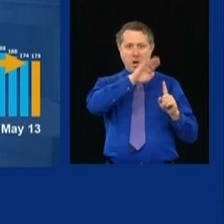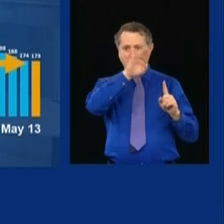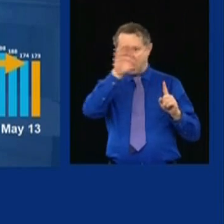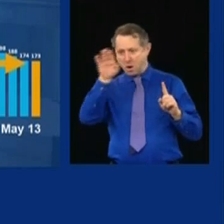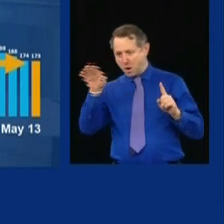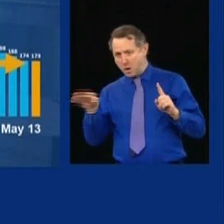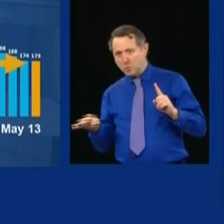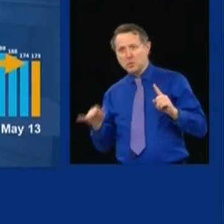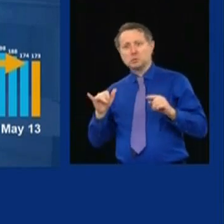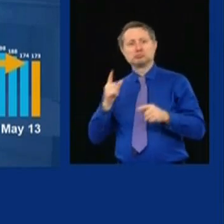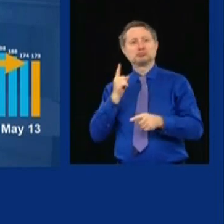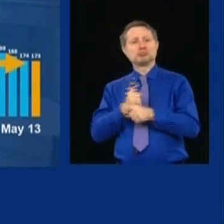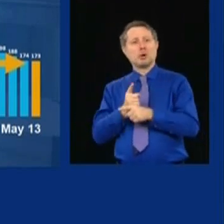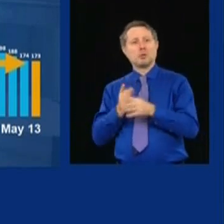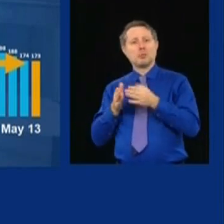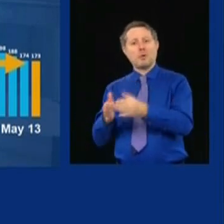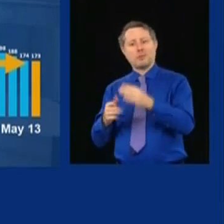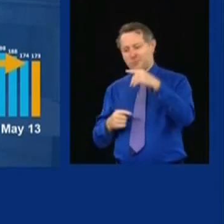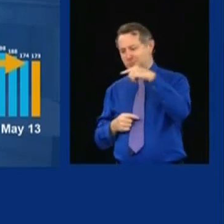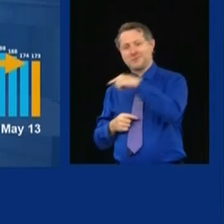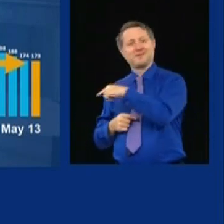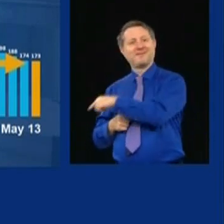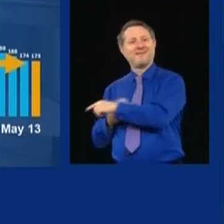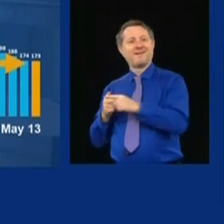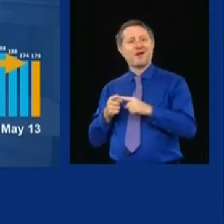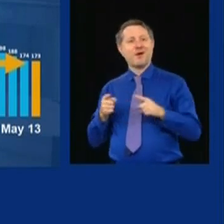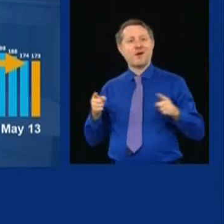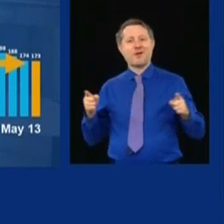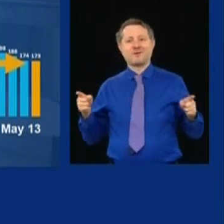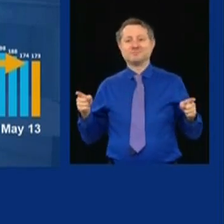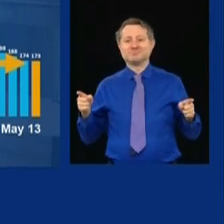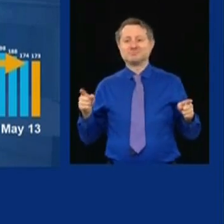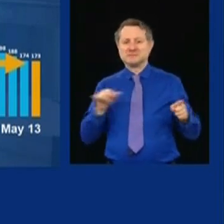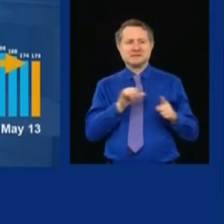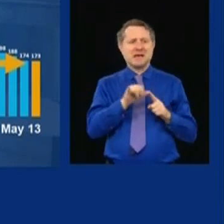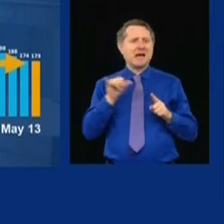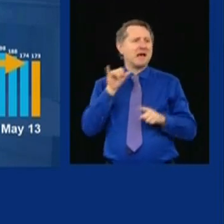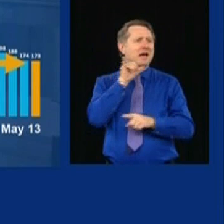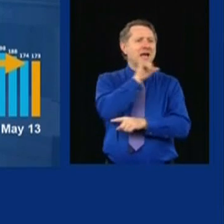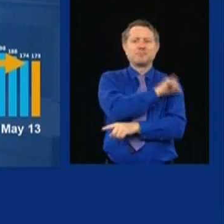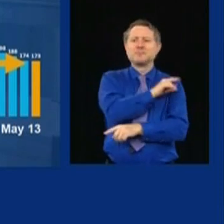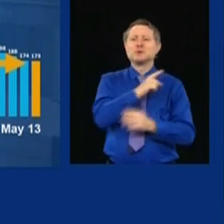SO ALL THE ARROWS ARE POINTED IN THE RIGHT DIRECTION. AND WE ARE BASICALLY RIGHT BACK